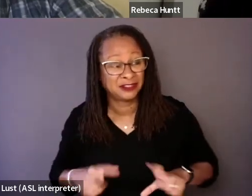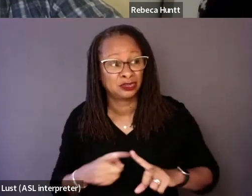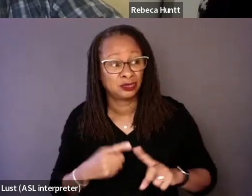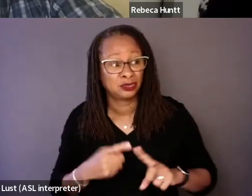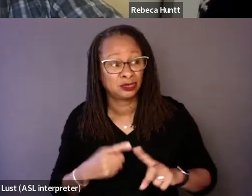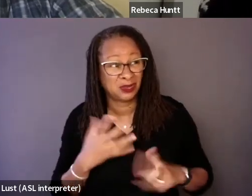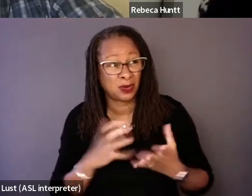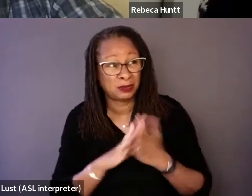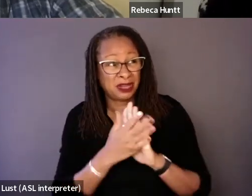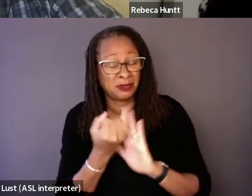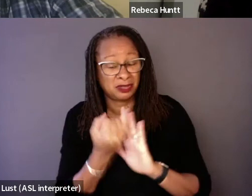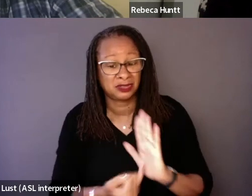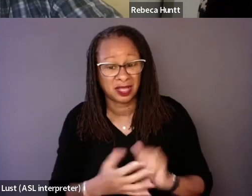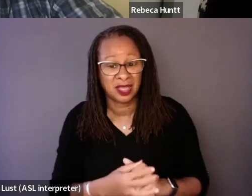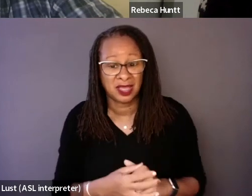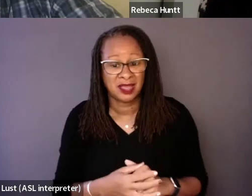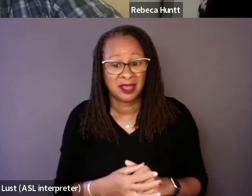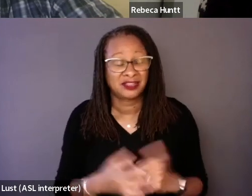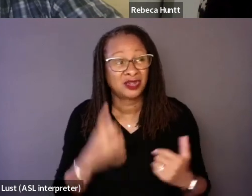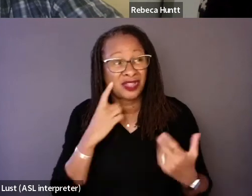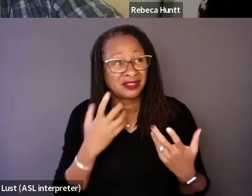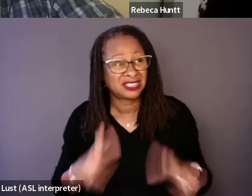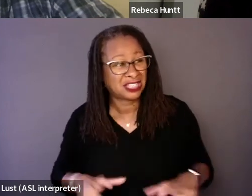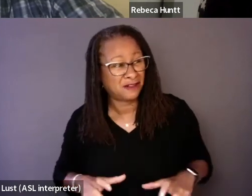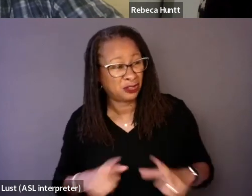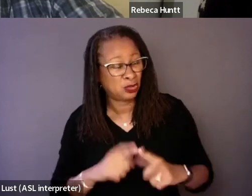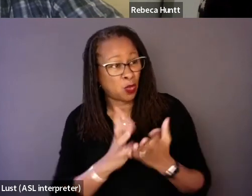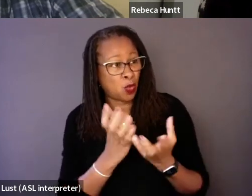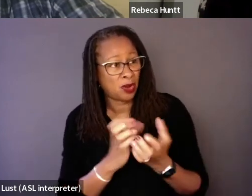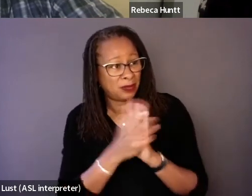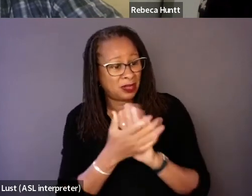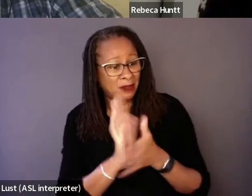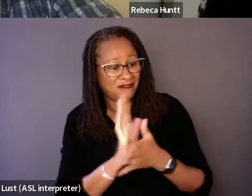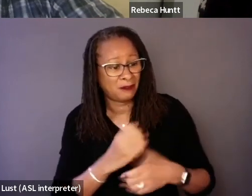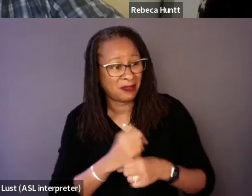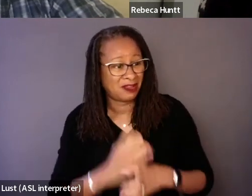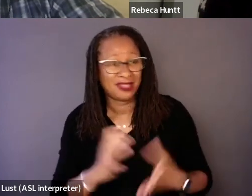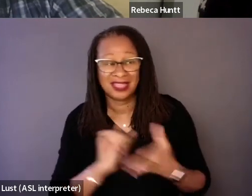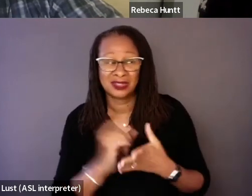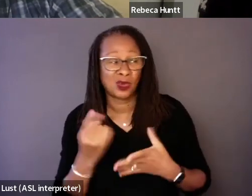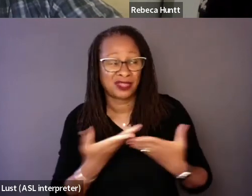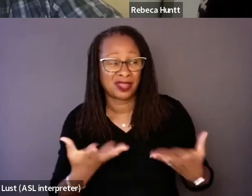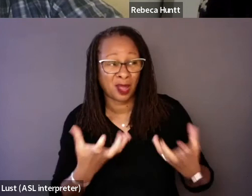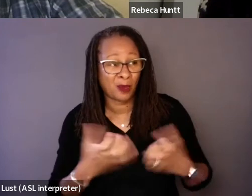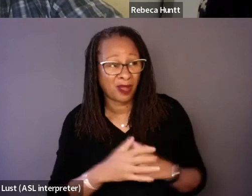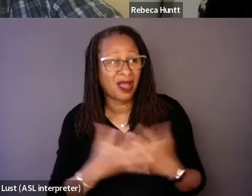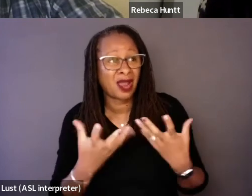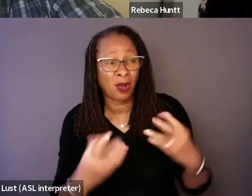Do you think it's selfish of me to want to be a filmmaker? Because it's the only thing I want. And I want more than anything.